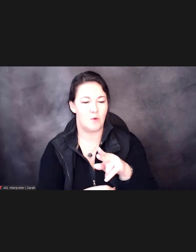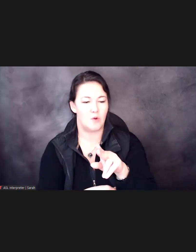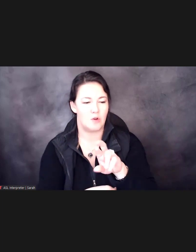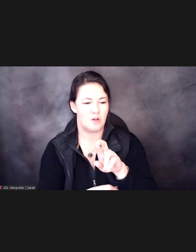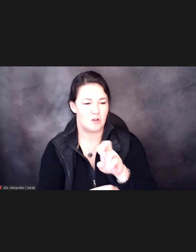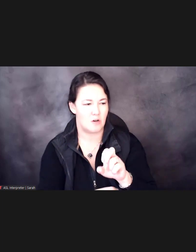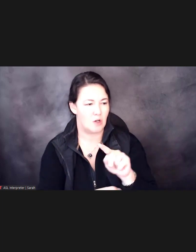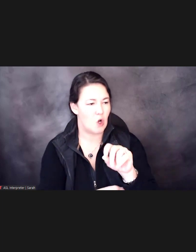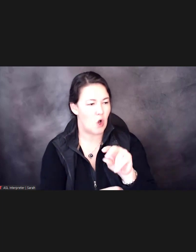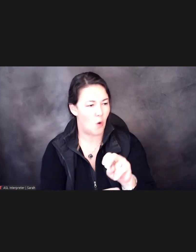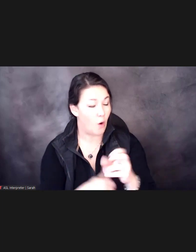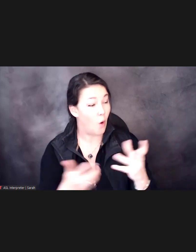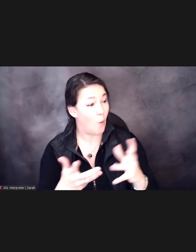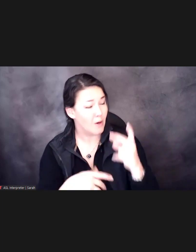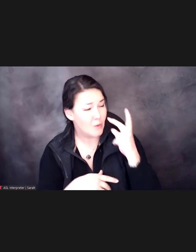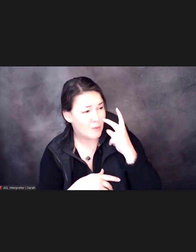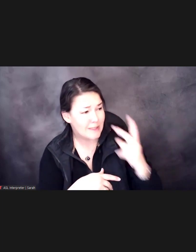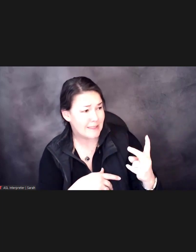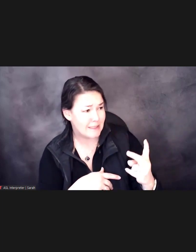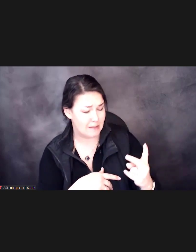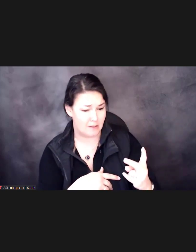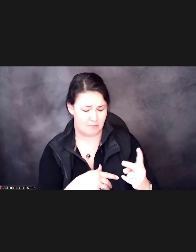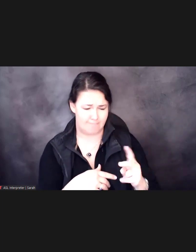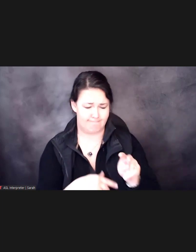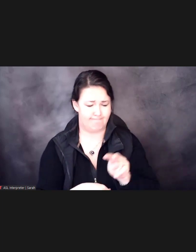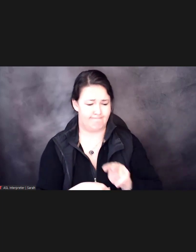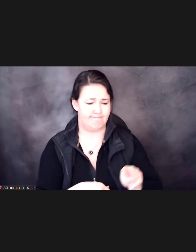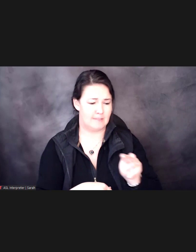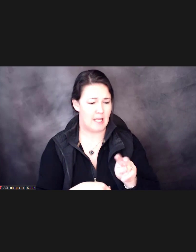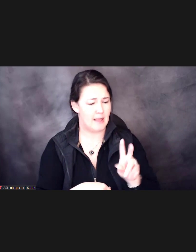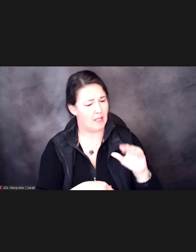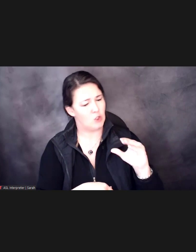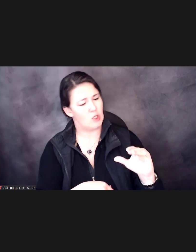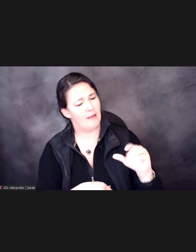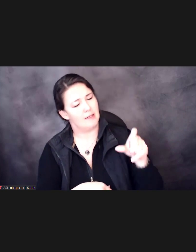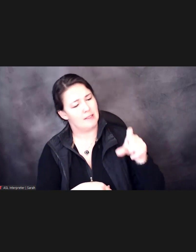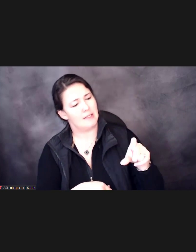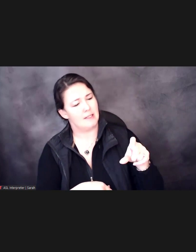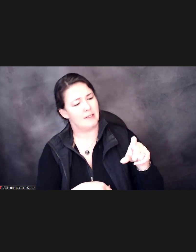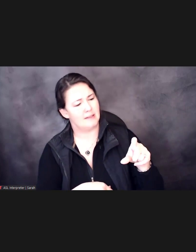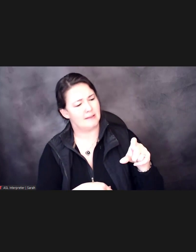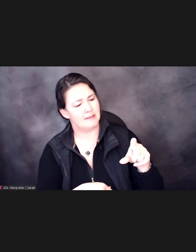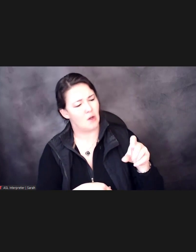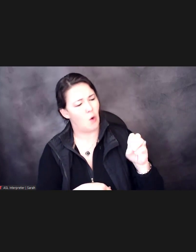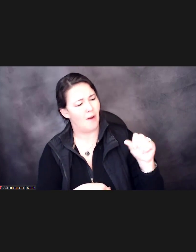screening rather than pure tone? What would you see in a child that indicates that pure tone is